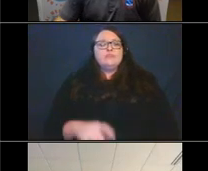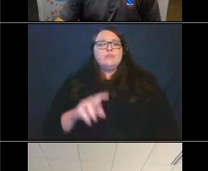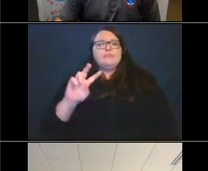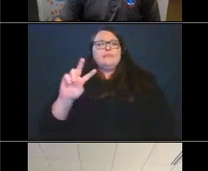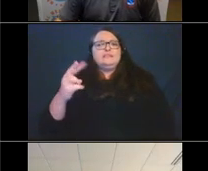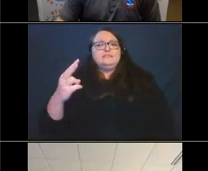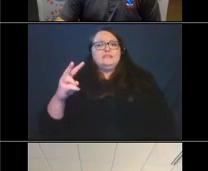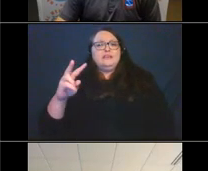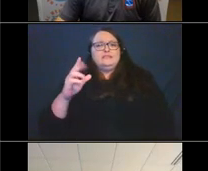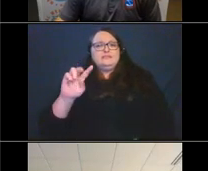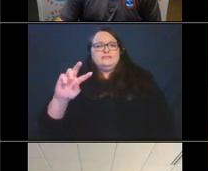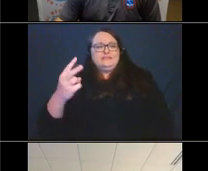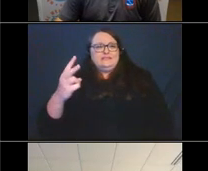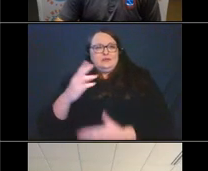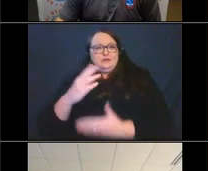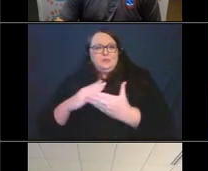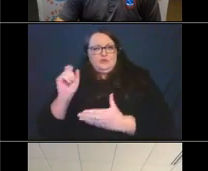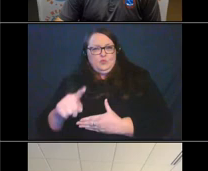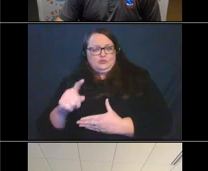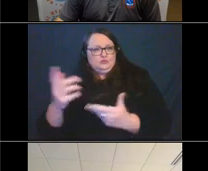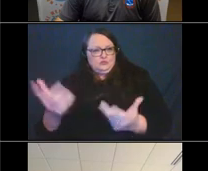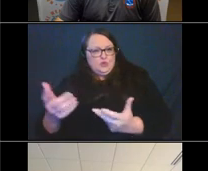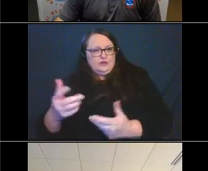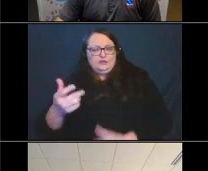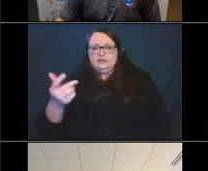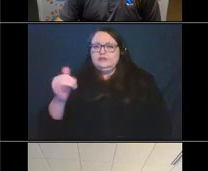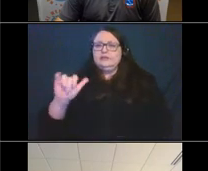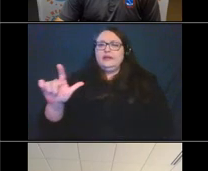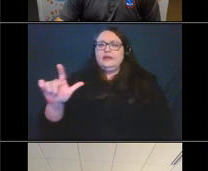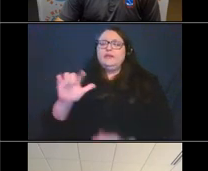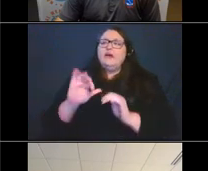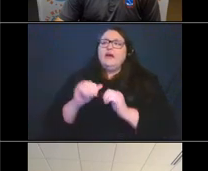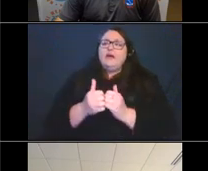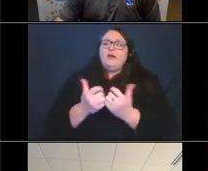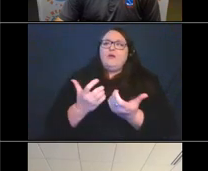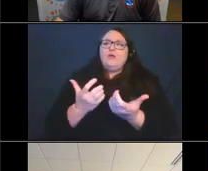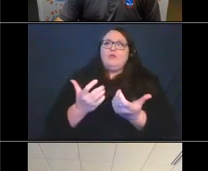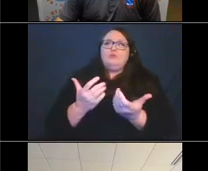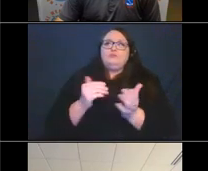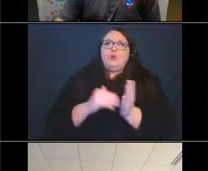How frequently will the product be issued or updated, maybe looking at the actual product,